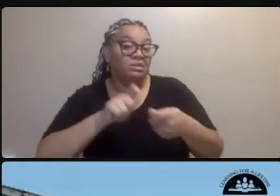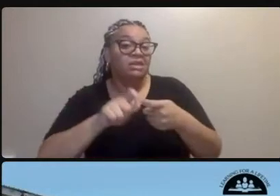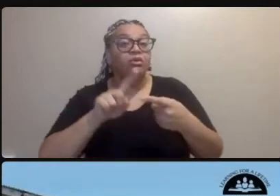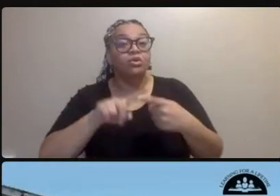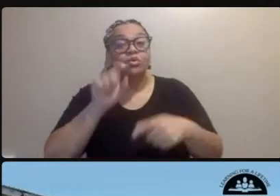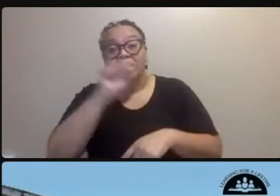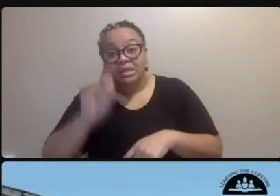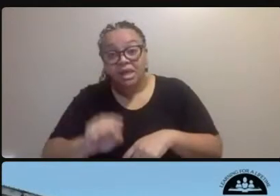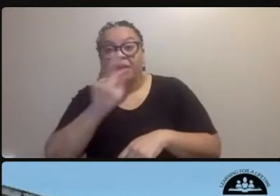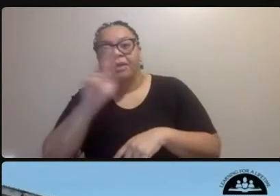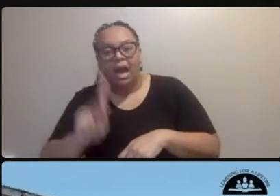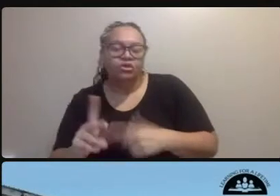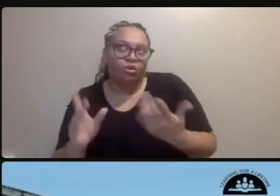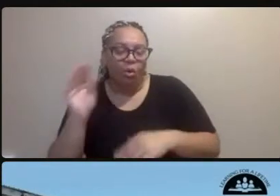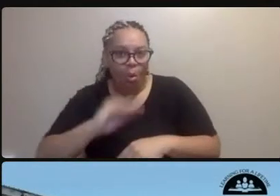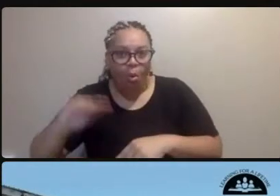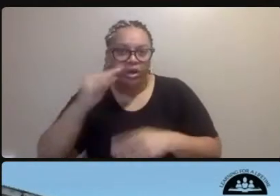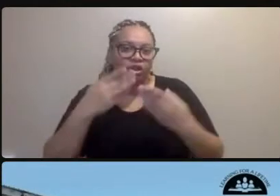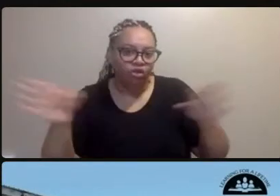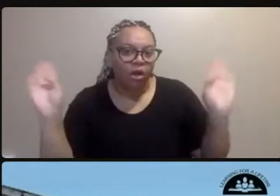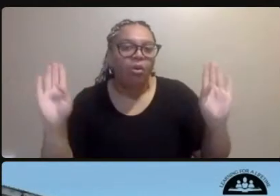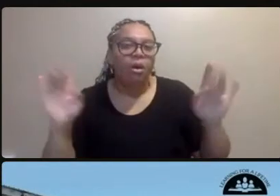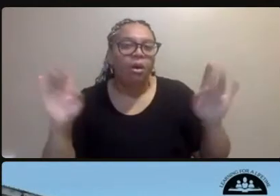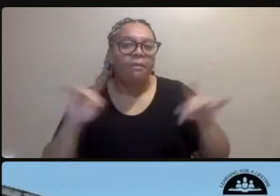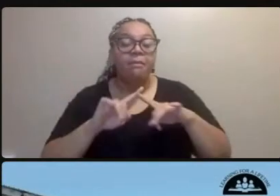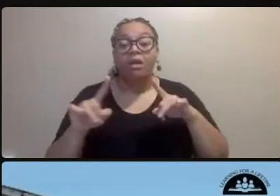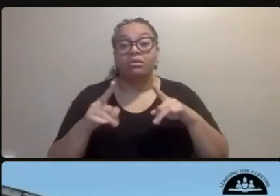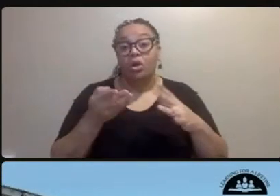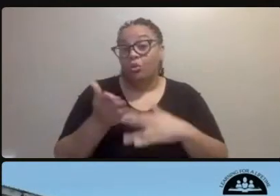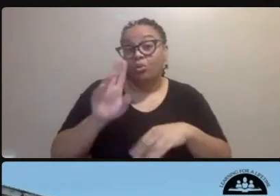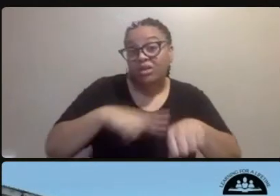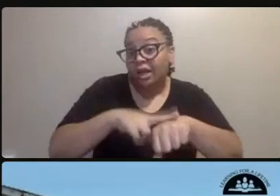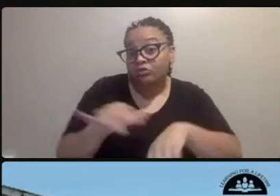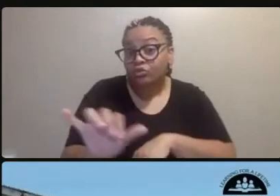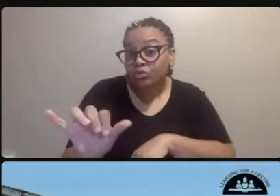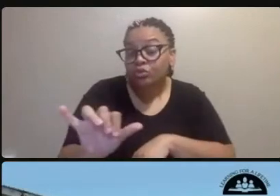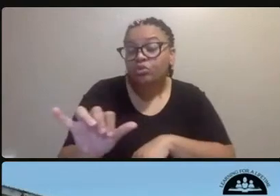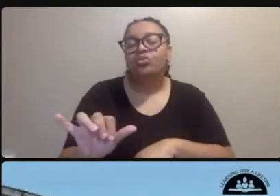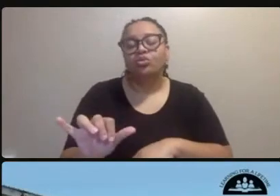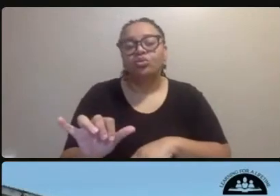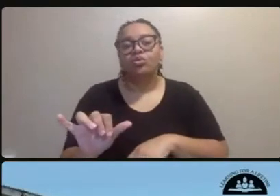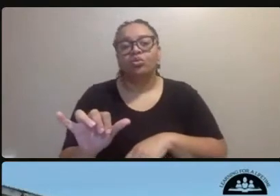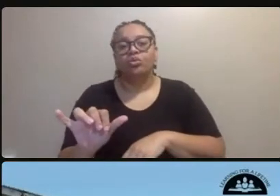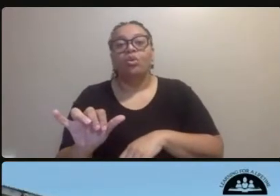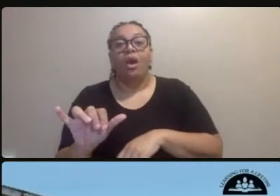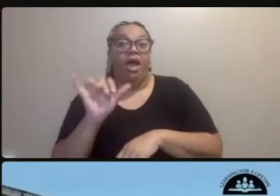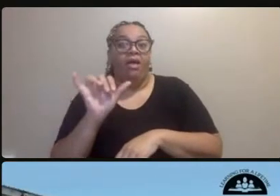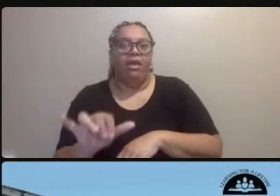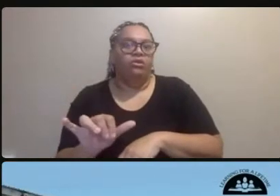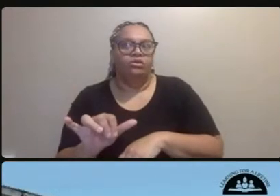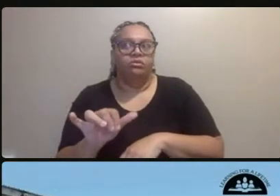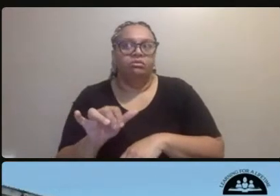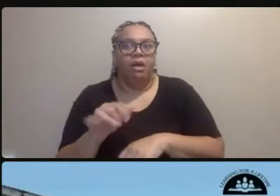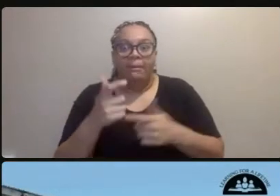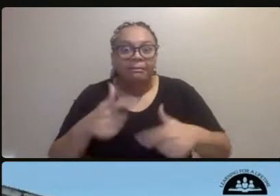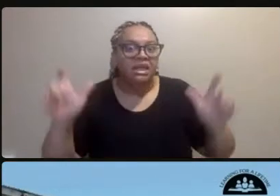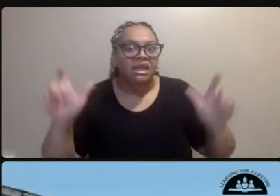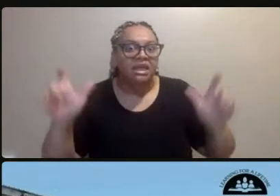REALLY SET US BACK IN ACROSS THE NATION. THIS ISN'T PARTICULAR TO